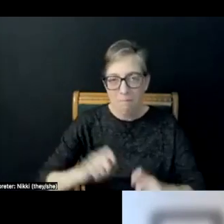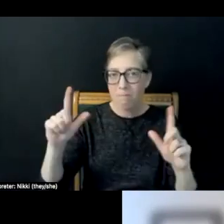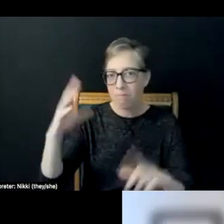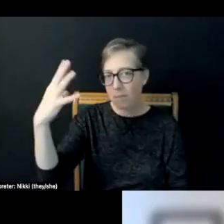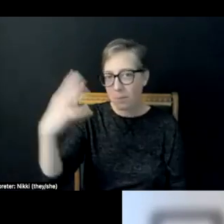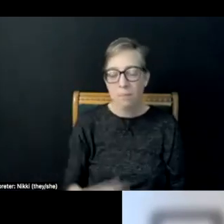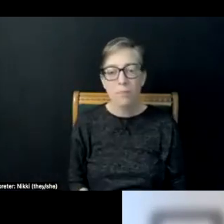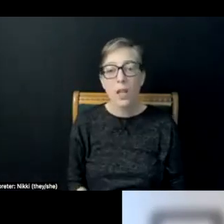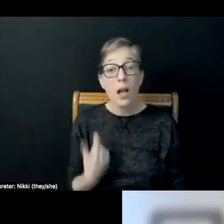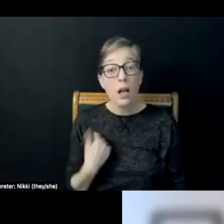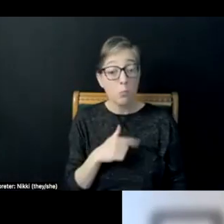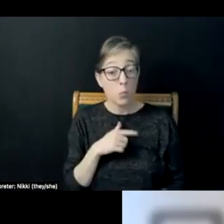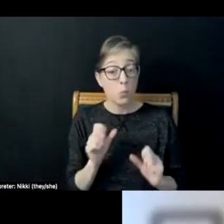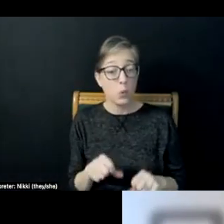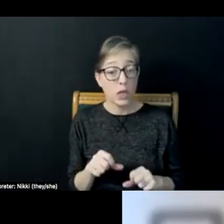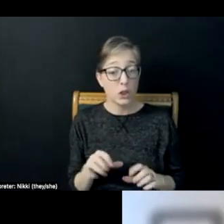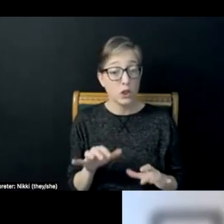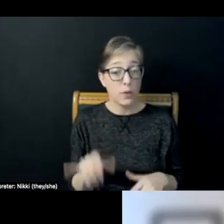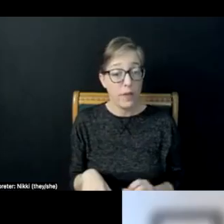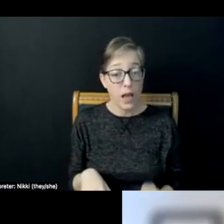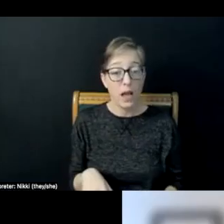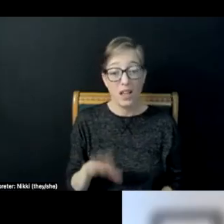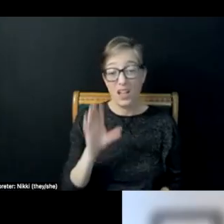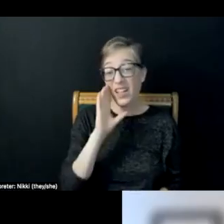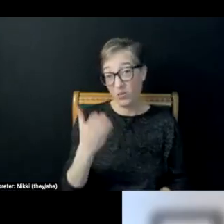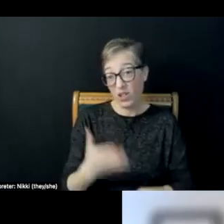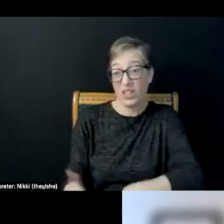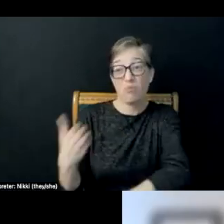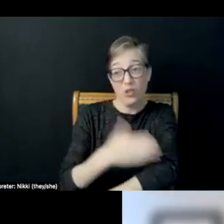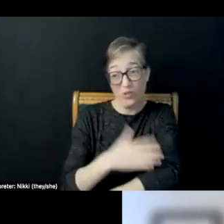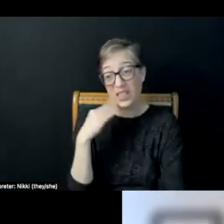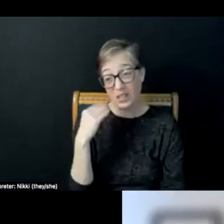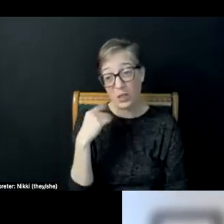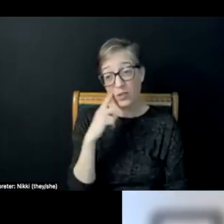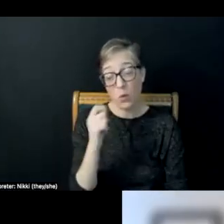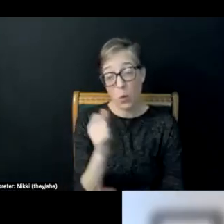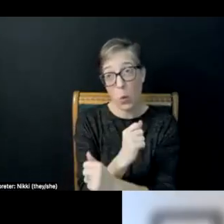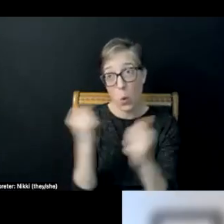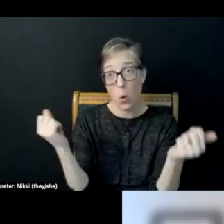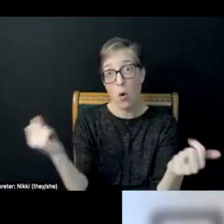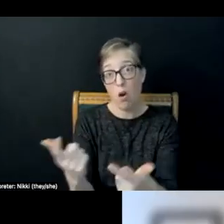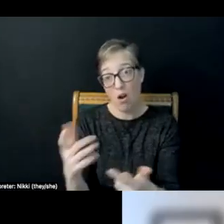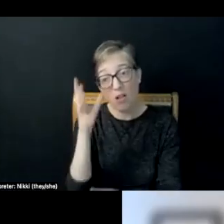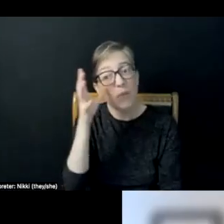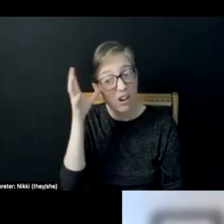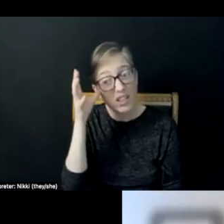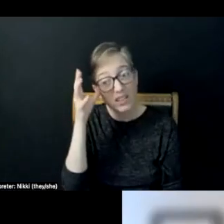It would really improve the experience for all parents who find themselves in the NICU.